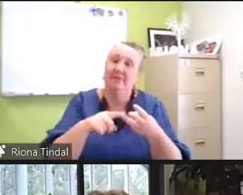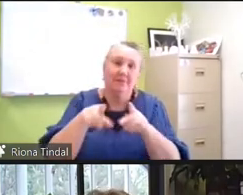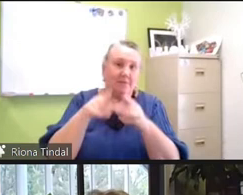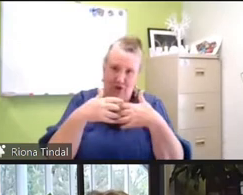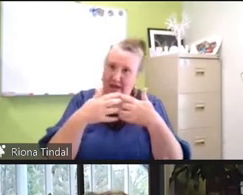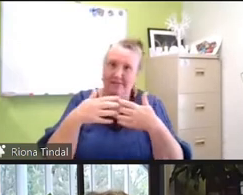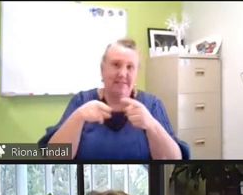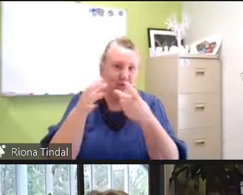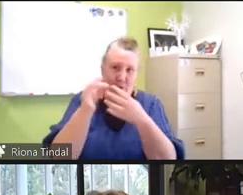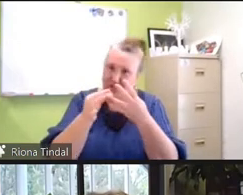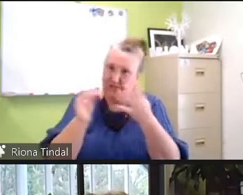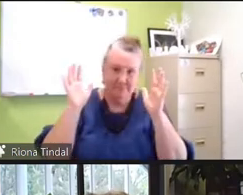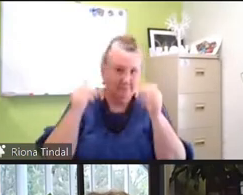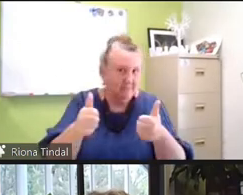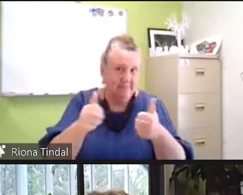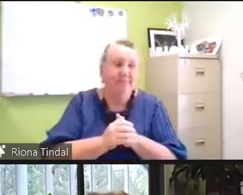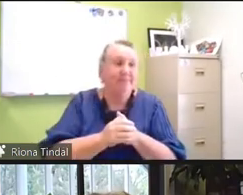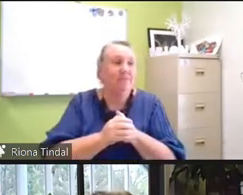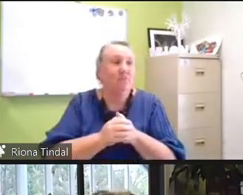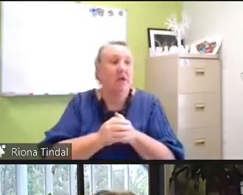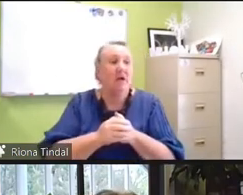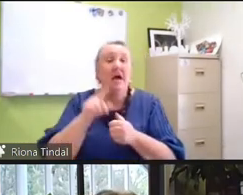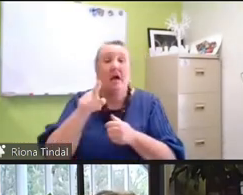mistakes. These things happen. We can work it out. There are many different options that